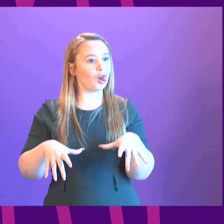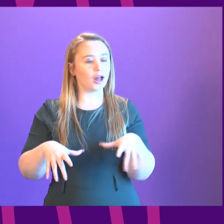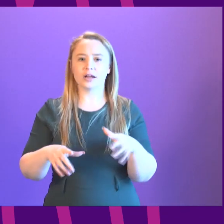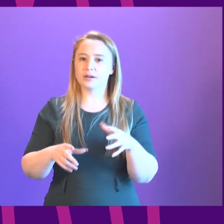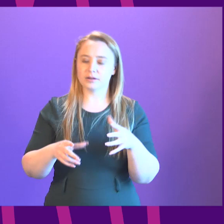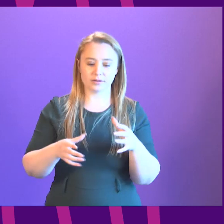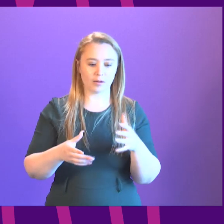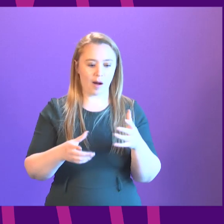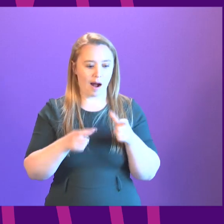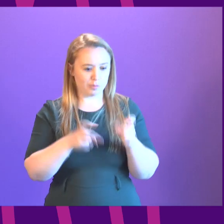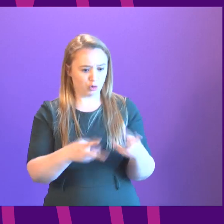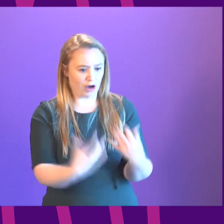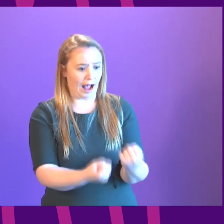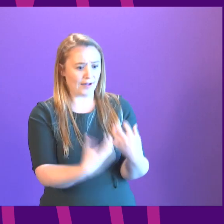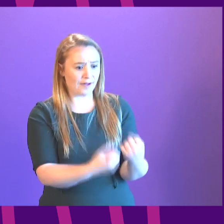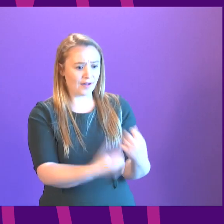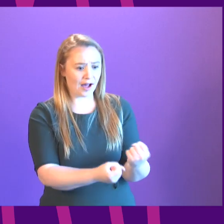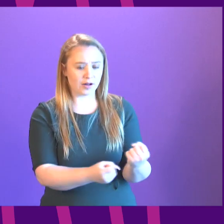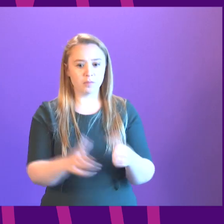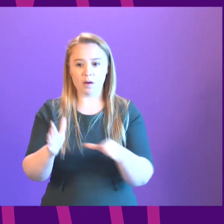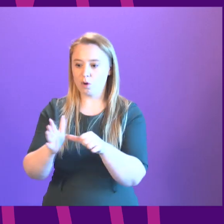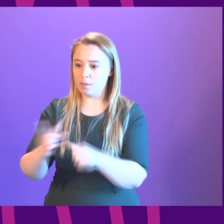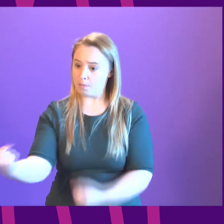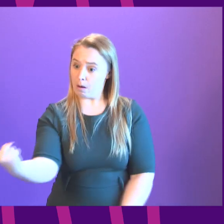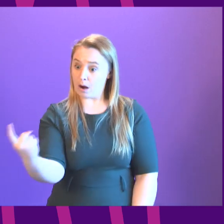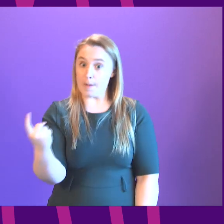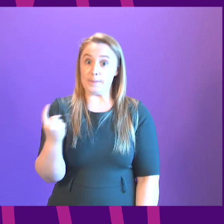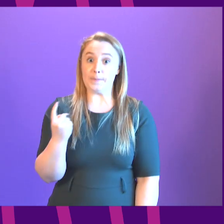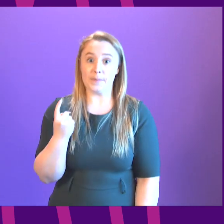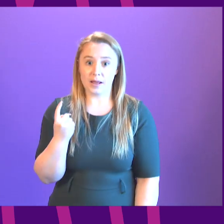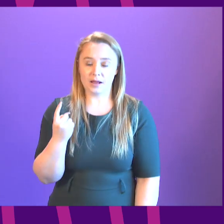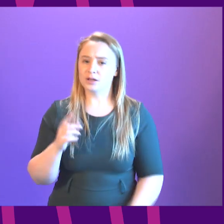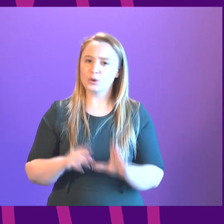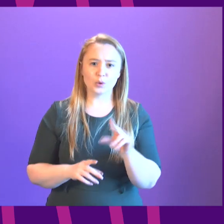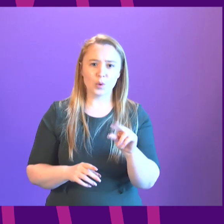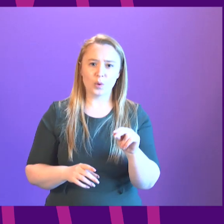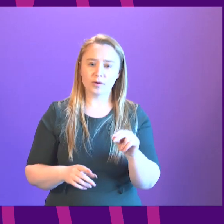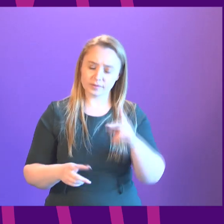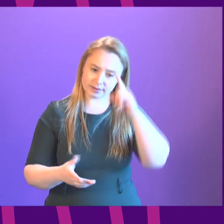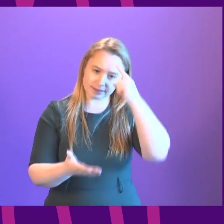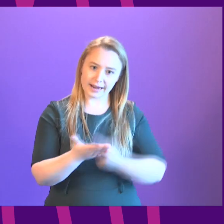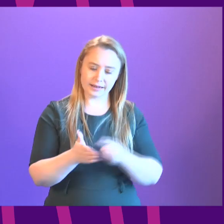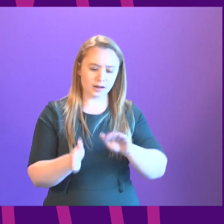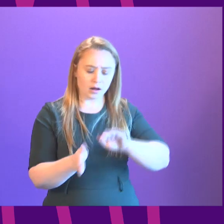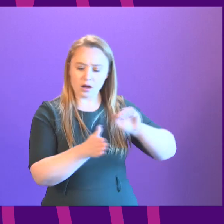approach, when a train is coming down the track to run us over. We have decided to respond